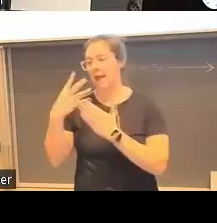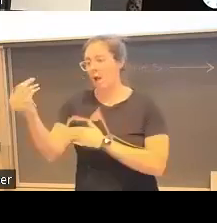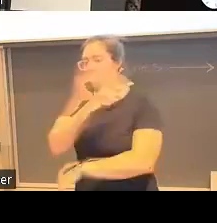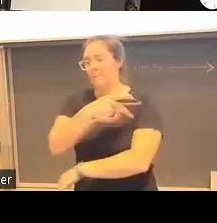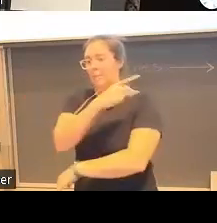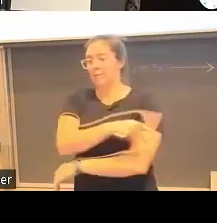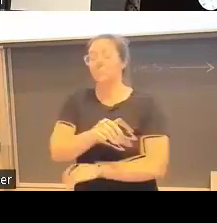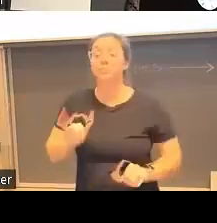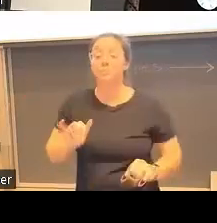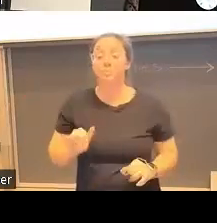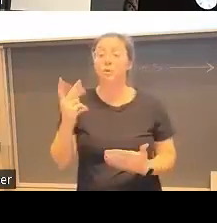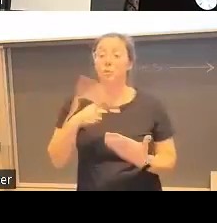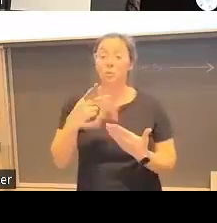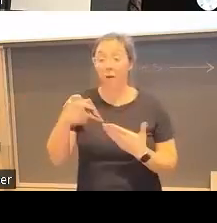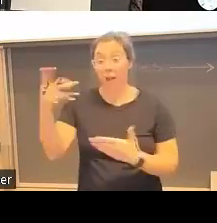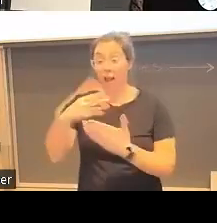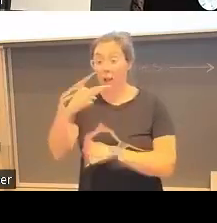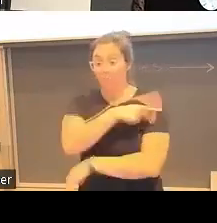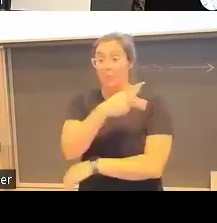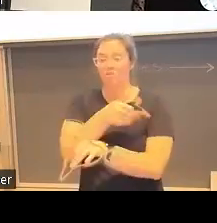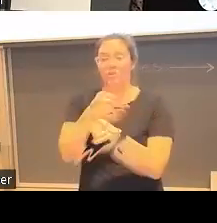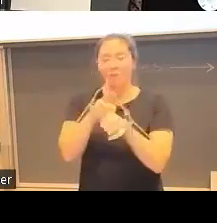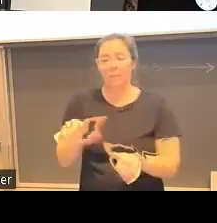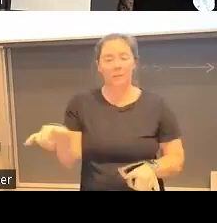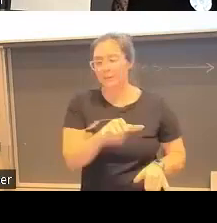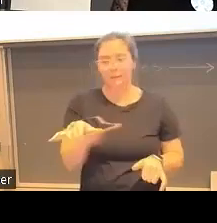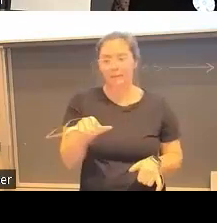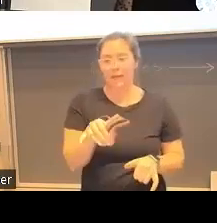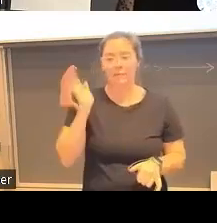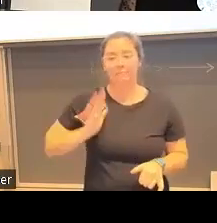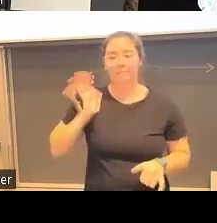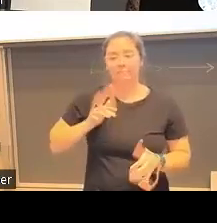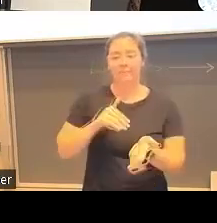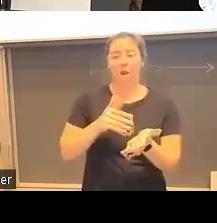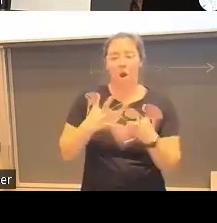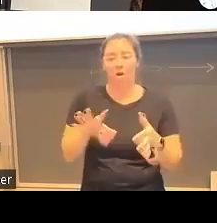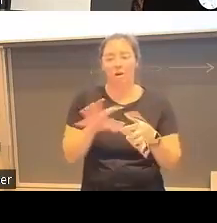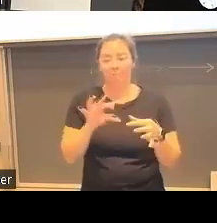outpatient settings follows the original modality that Dr McDaniel outlined at the beginning and so